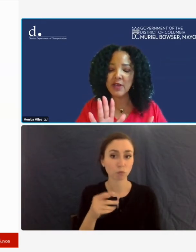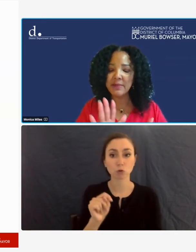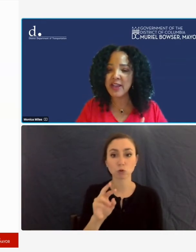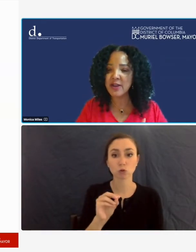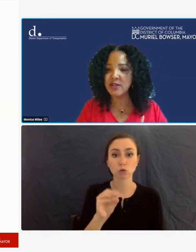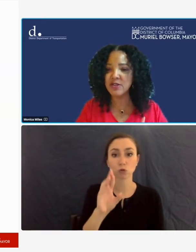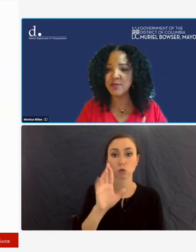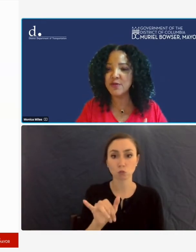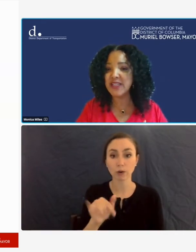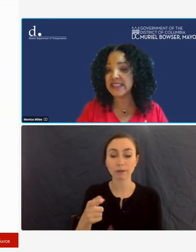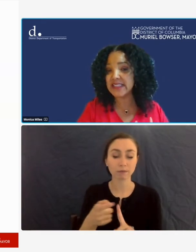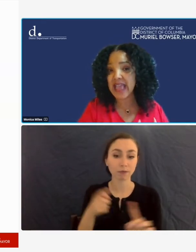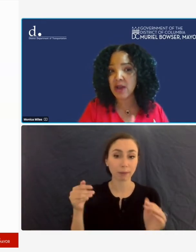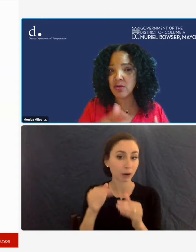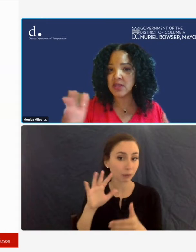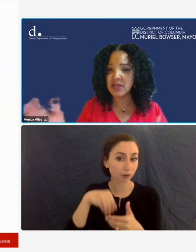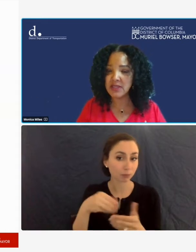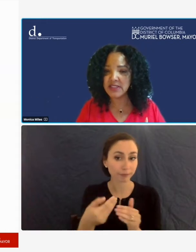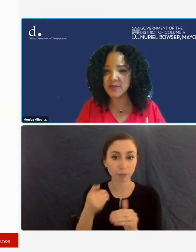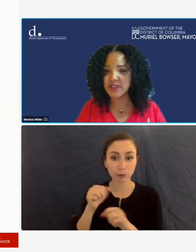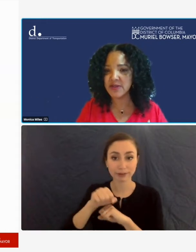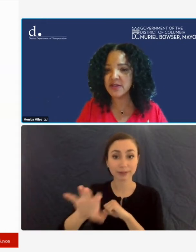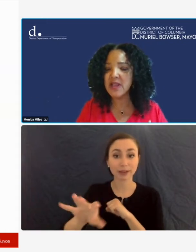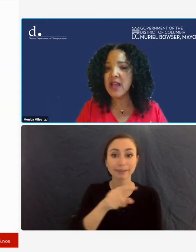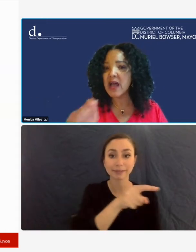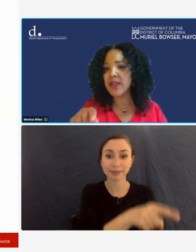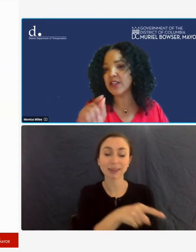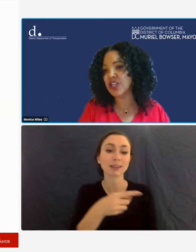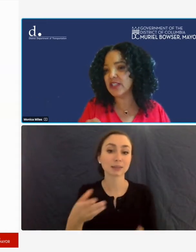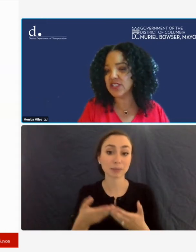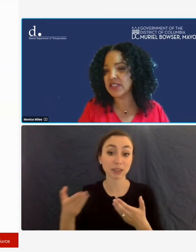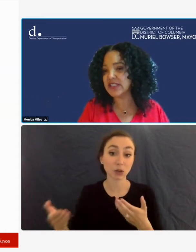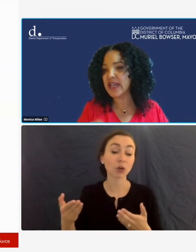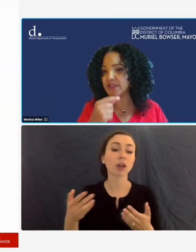inclusion before he sends out this material i'll make a change to this slide if there's an error